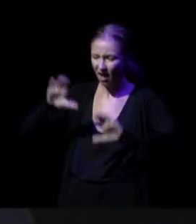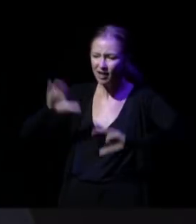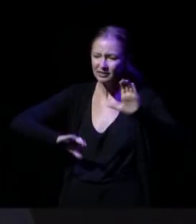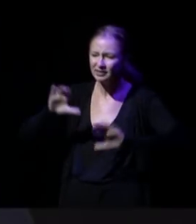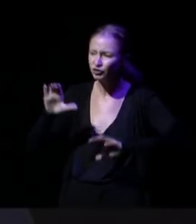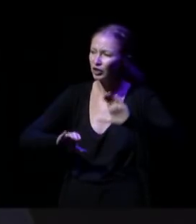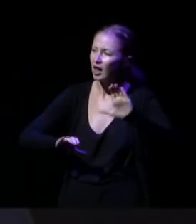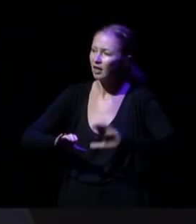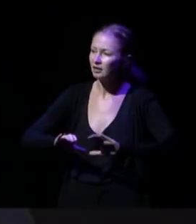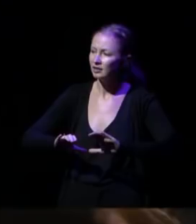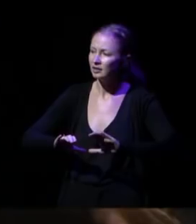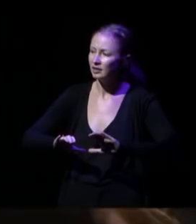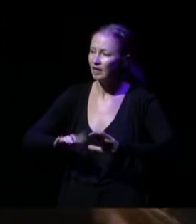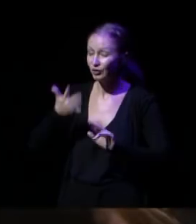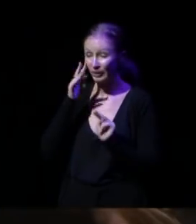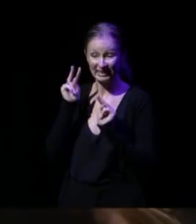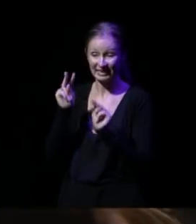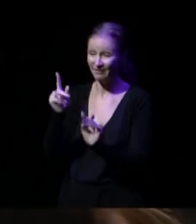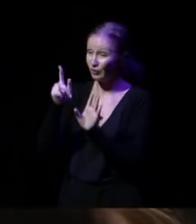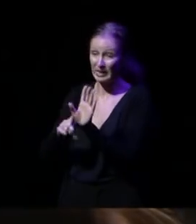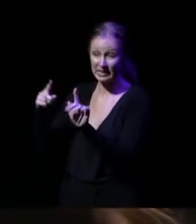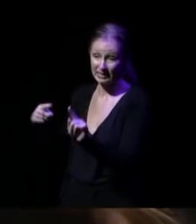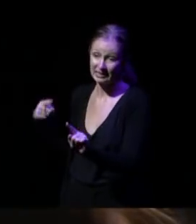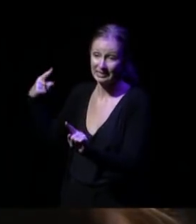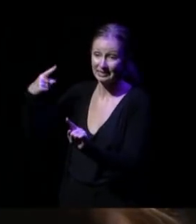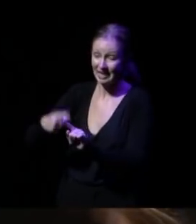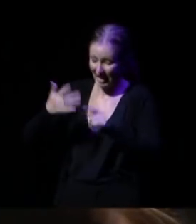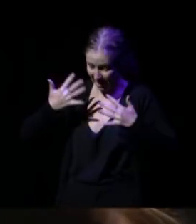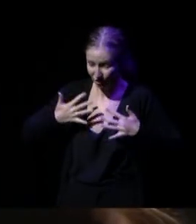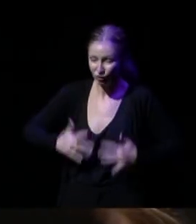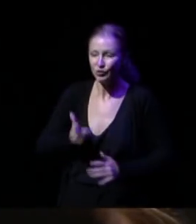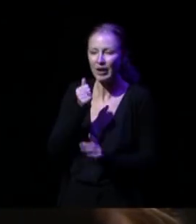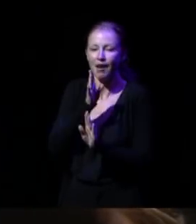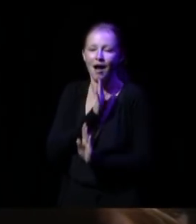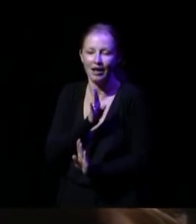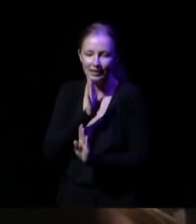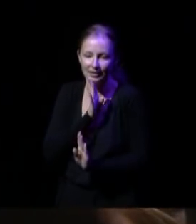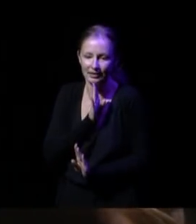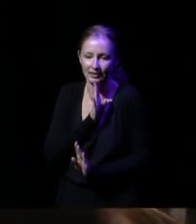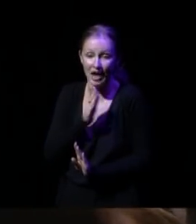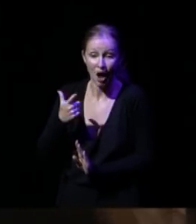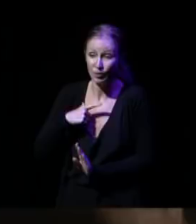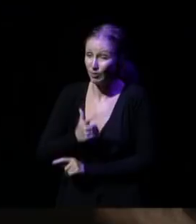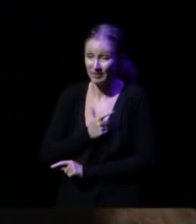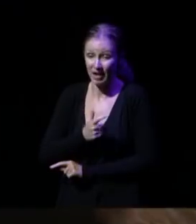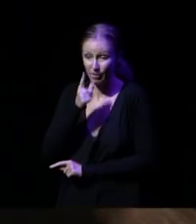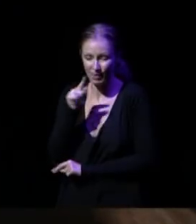It's been noticeable for years and I dress to hide it through insecurity and being pointed out or fear of being laughed at.